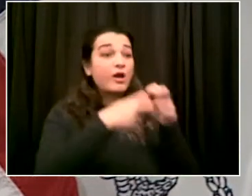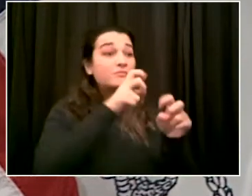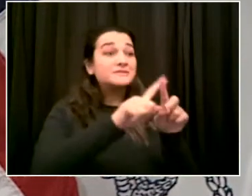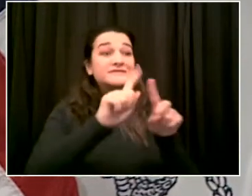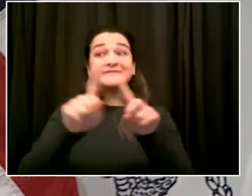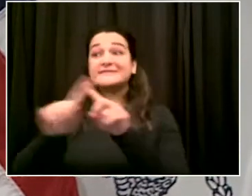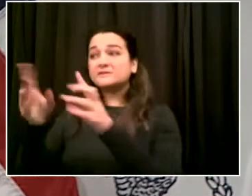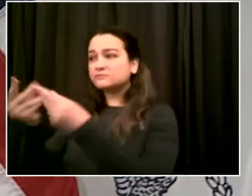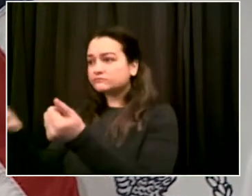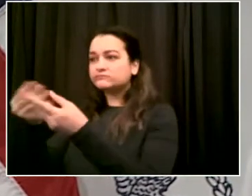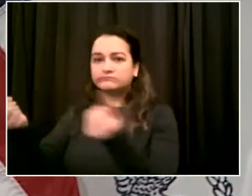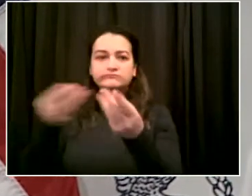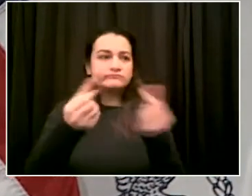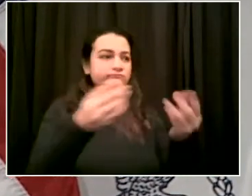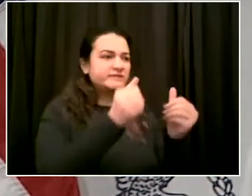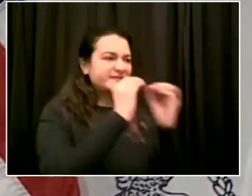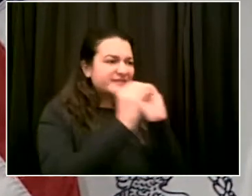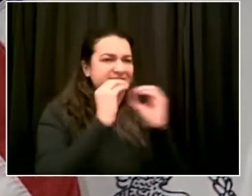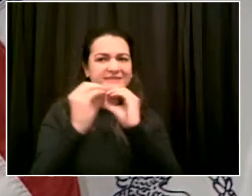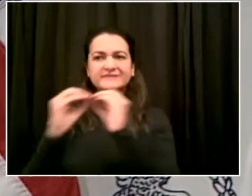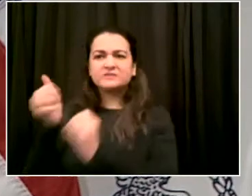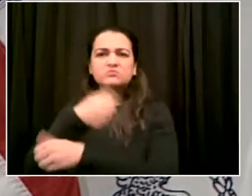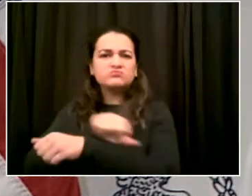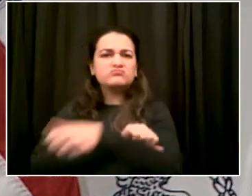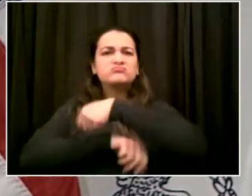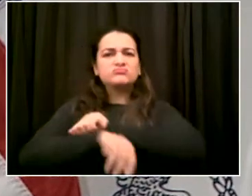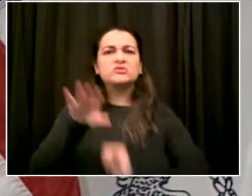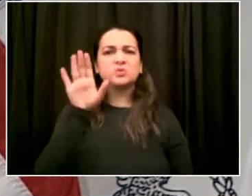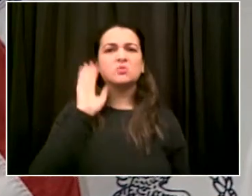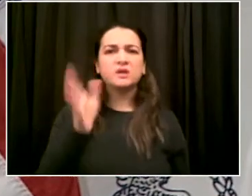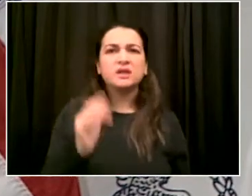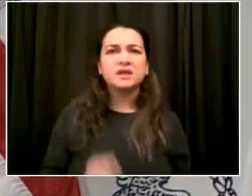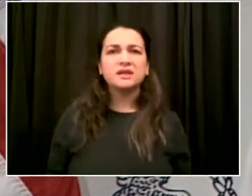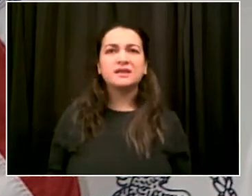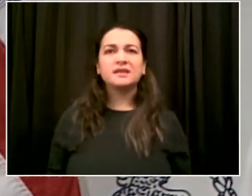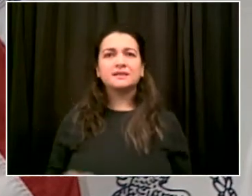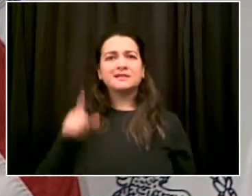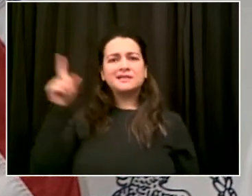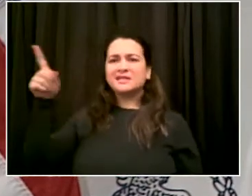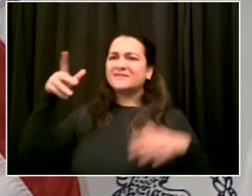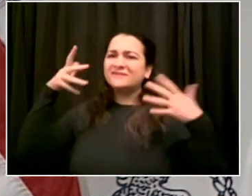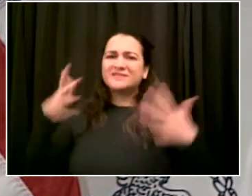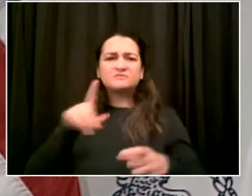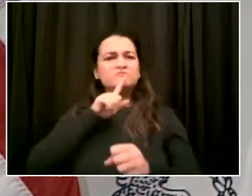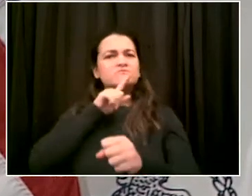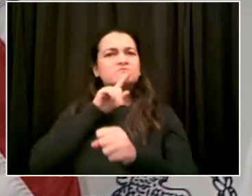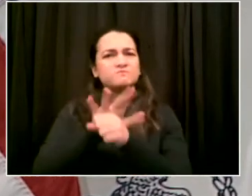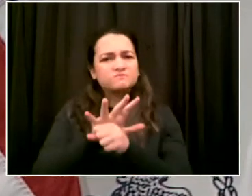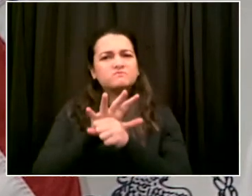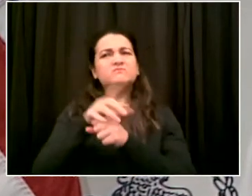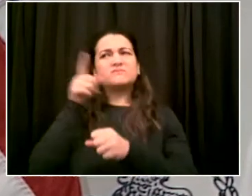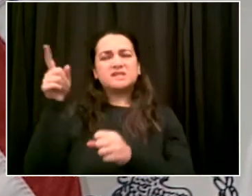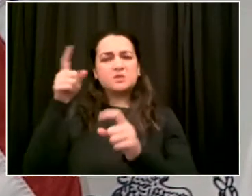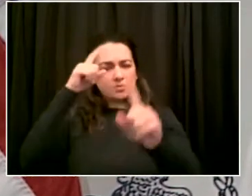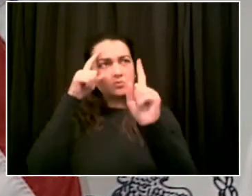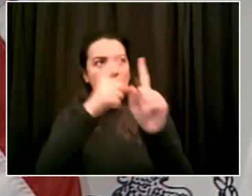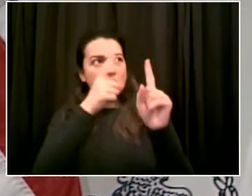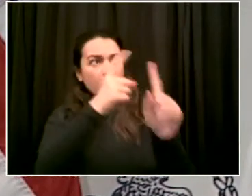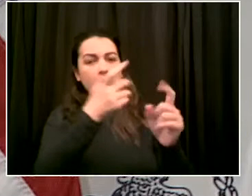IT'S GOING TO FIX A LLOT OOF THIS THEY ARE COMING INTO OFFICE WITH THE BIDEN ADMINISTRATION BUT THEIR MCOMMITMEE NTIS THERE AND I APPRECIATE THAT DEEPLY. RIGHT NOW IN NEW YOYORK CCITY,